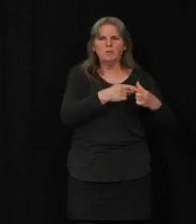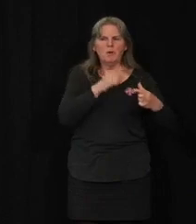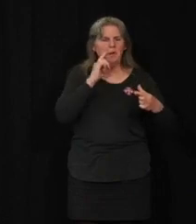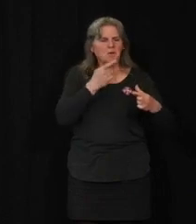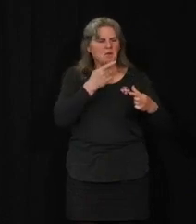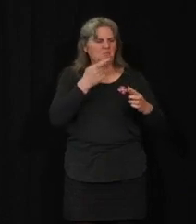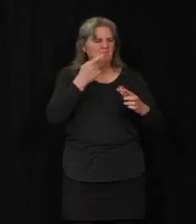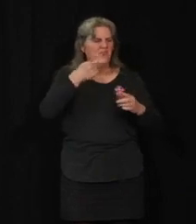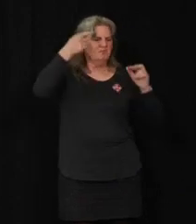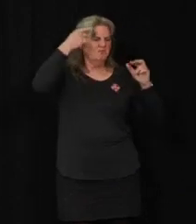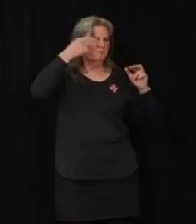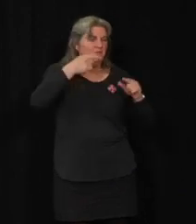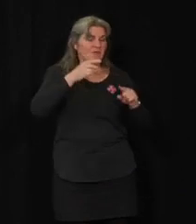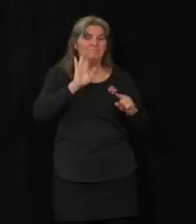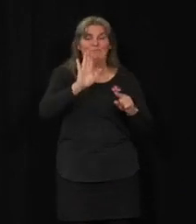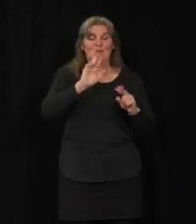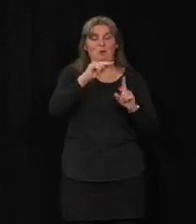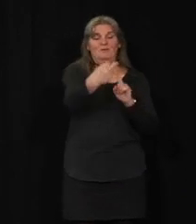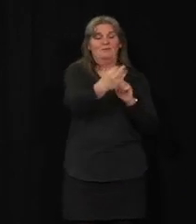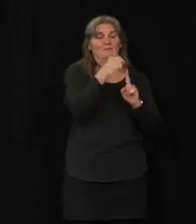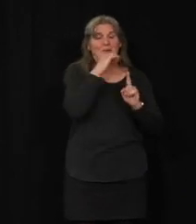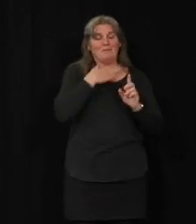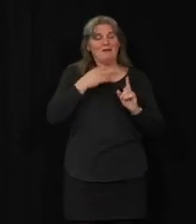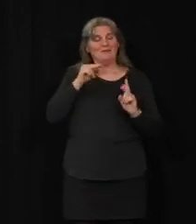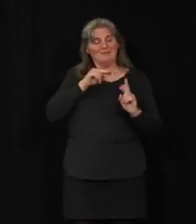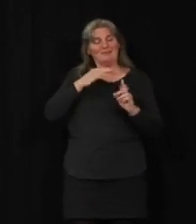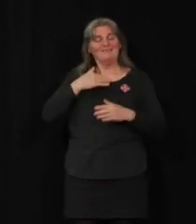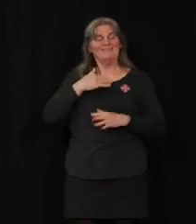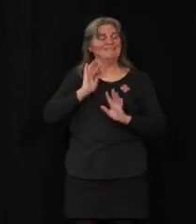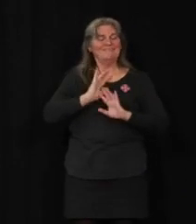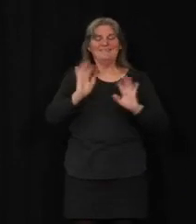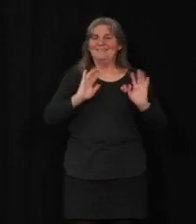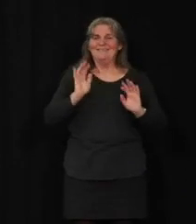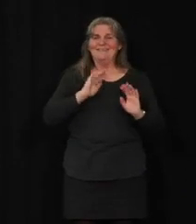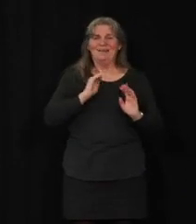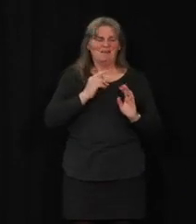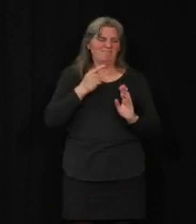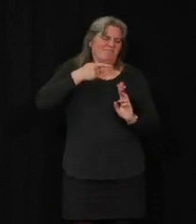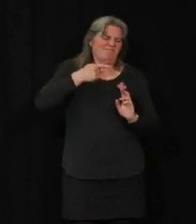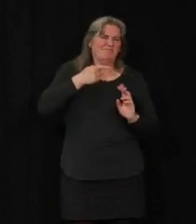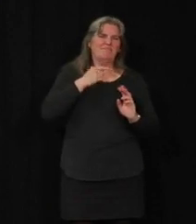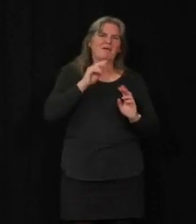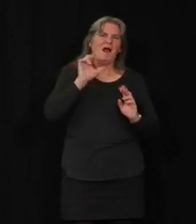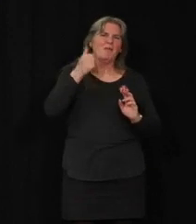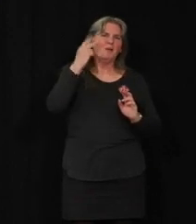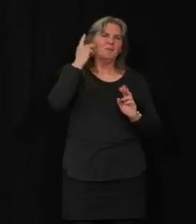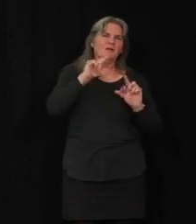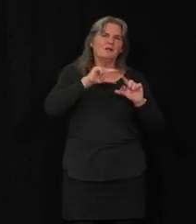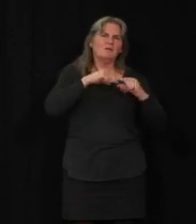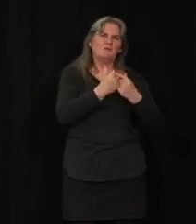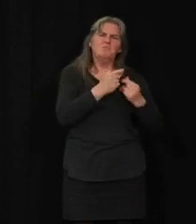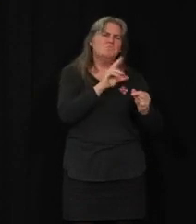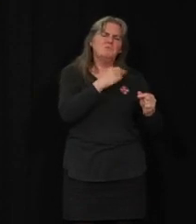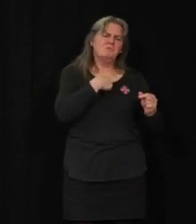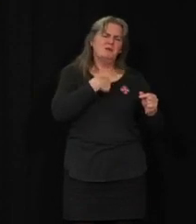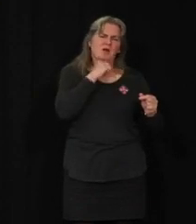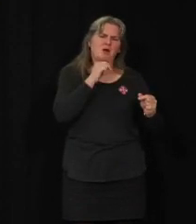politically. Well, those are your words, not mine. I would say a good parallel to draw would beat the emergency